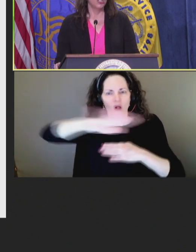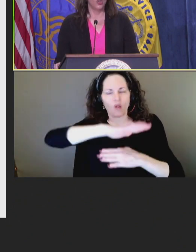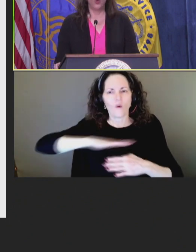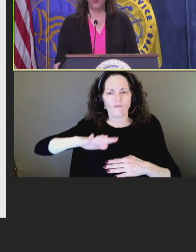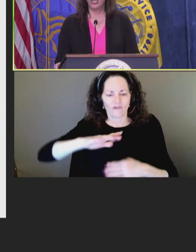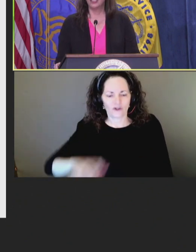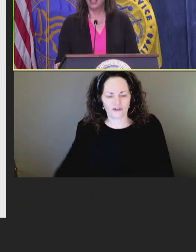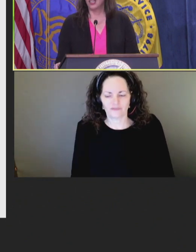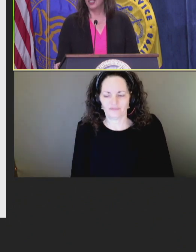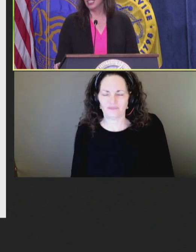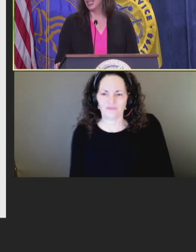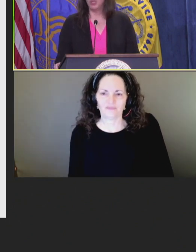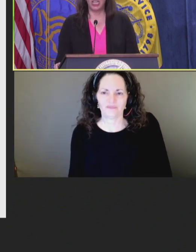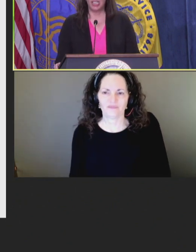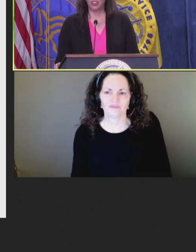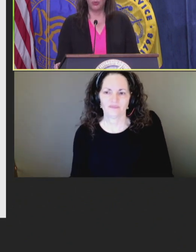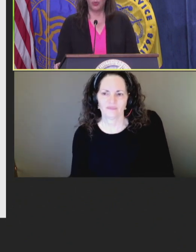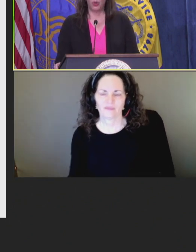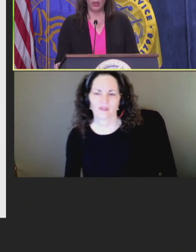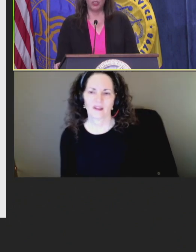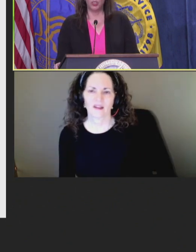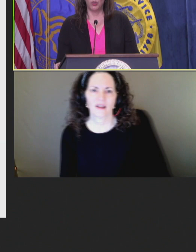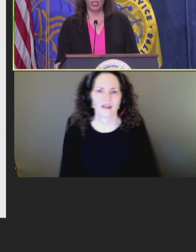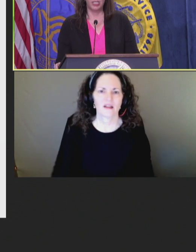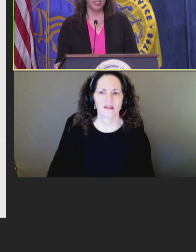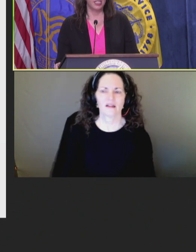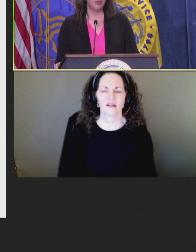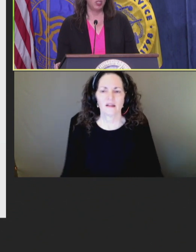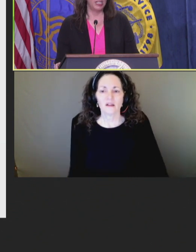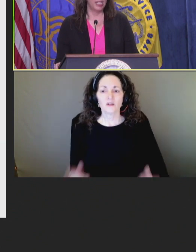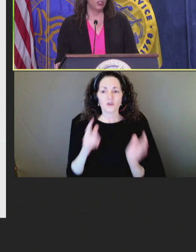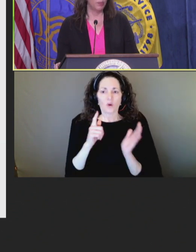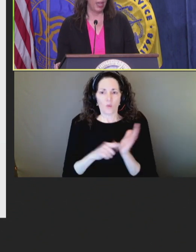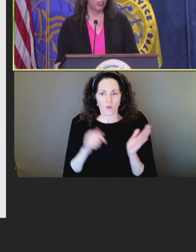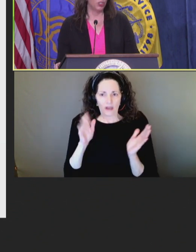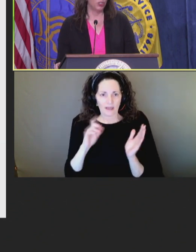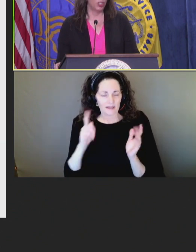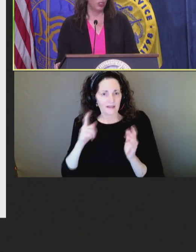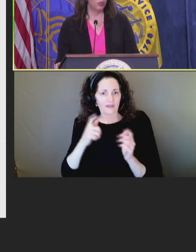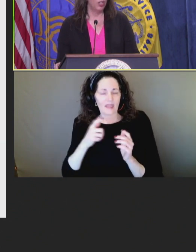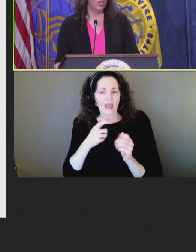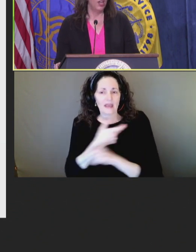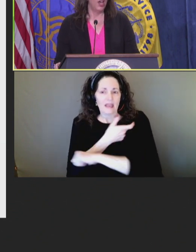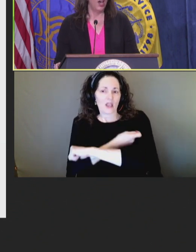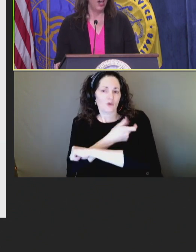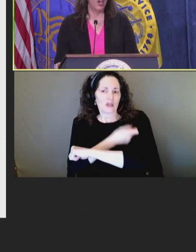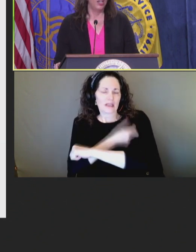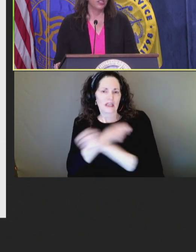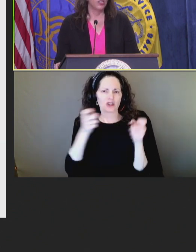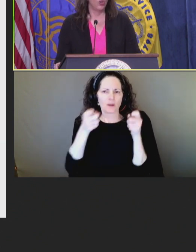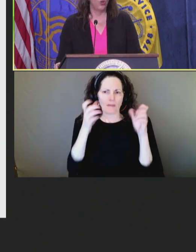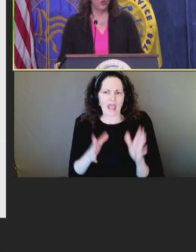So, what does an immunization program do? Or what does an immunization manager do? So,